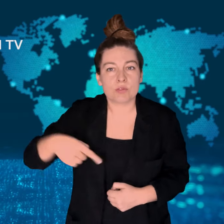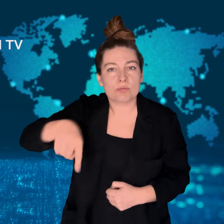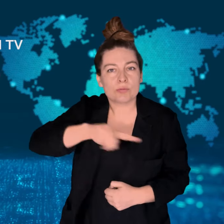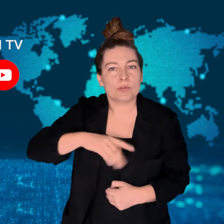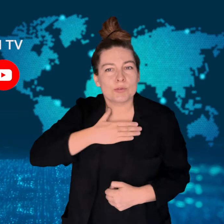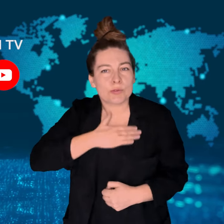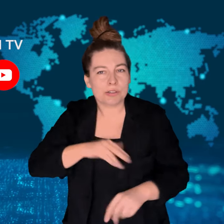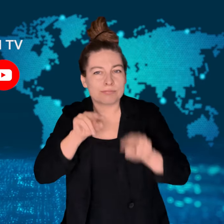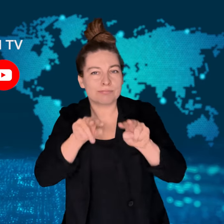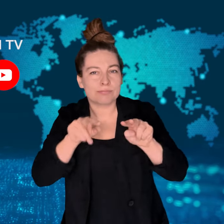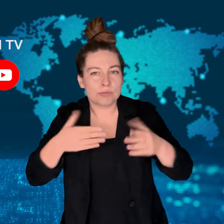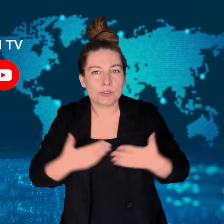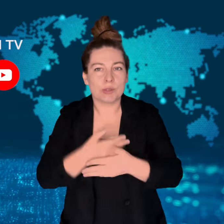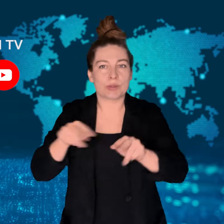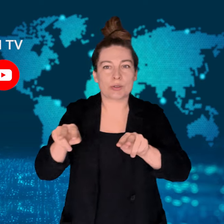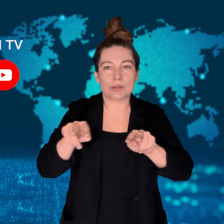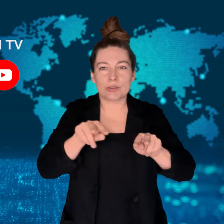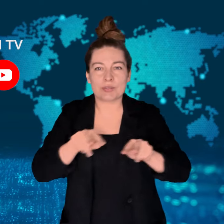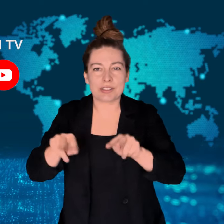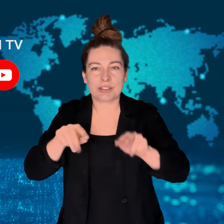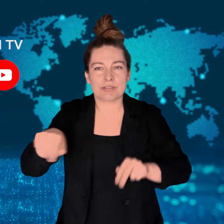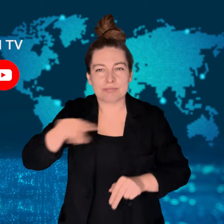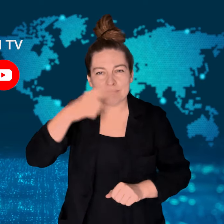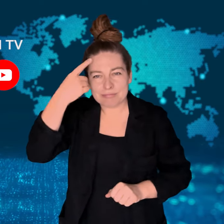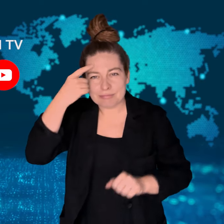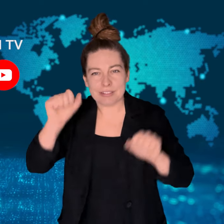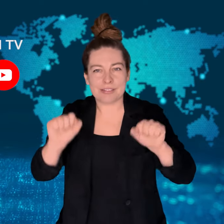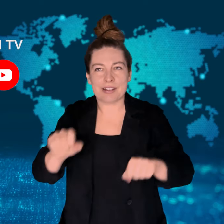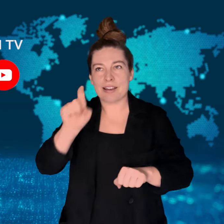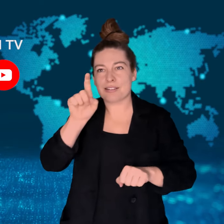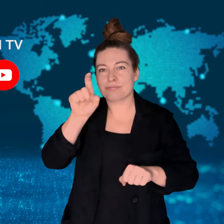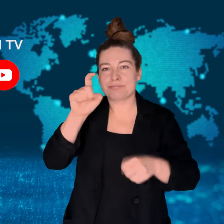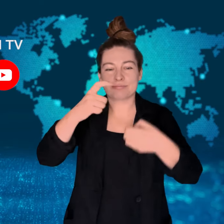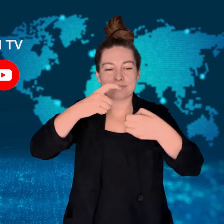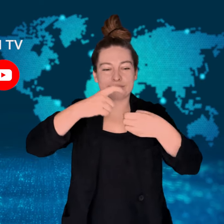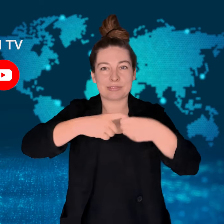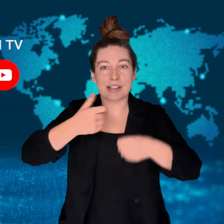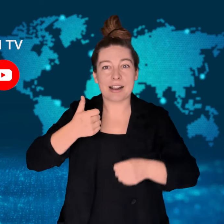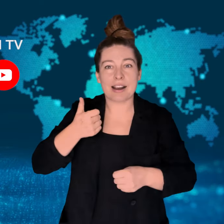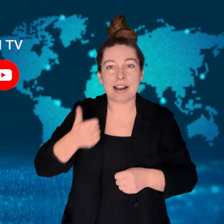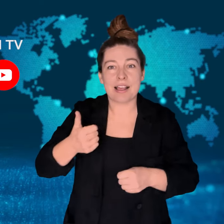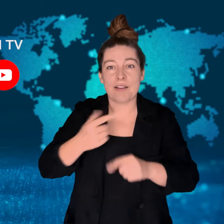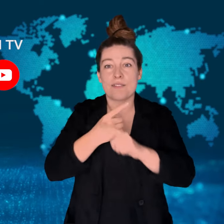Don't forget to subscribe, like, and follow H3 World TV to